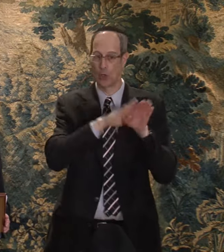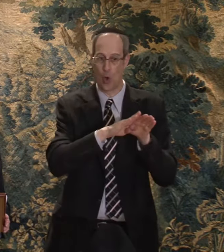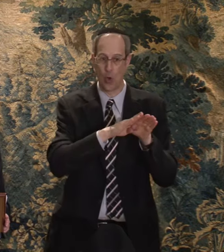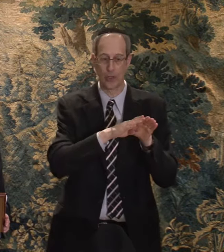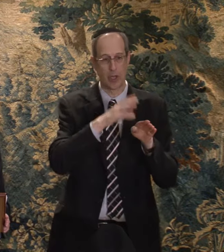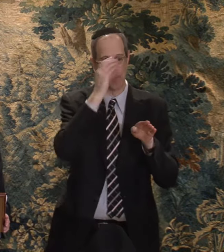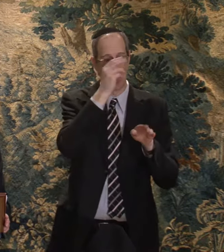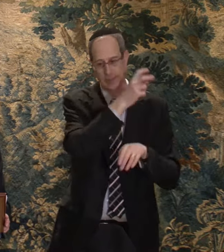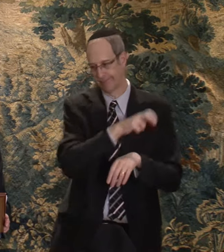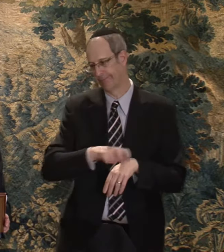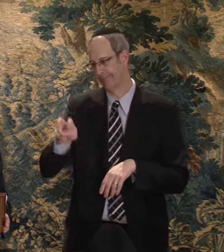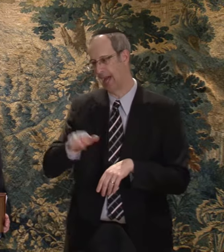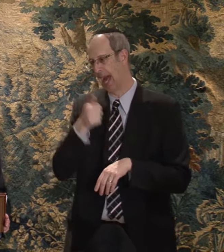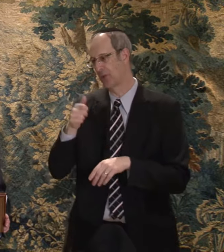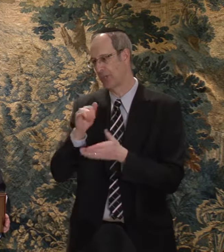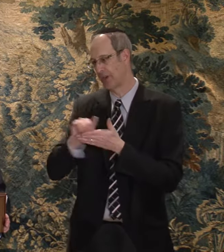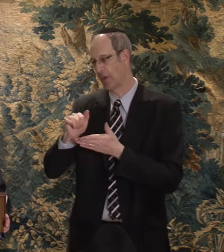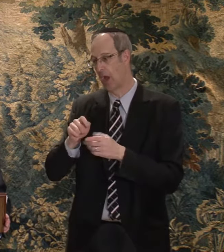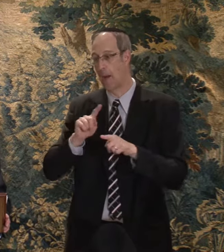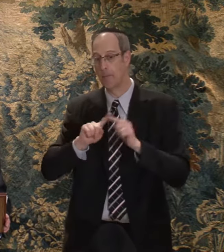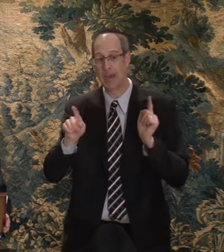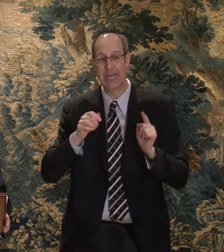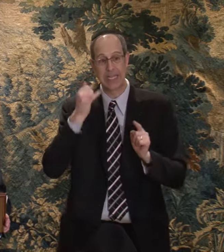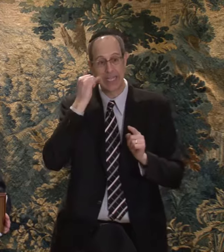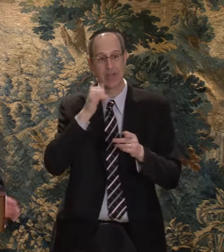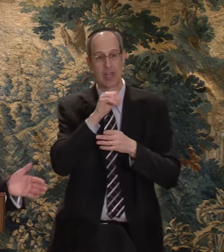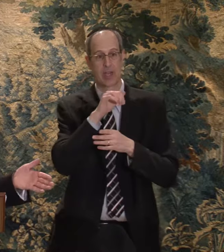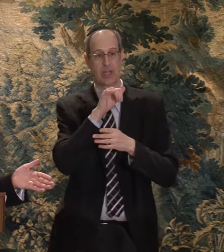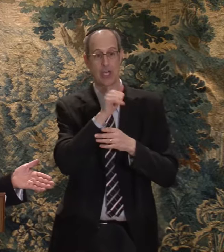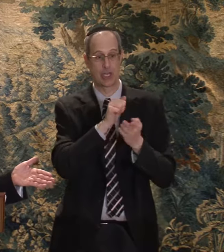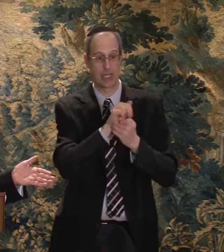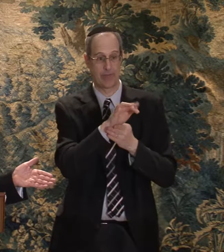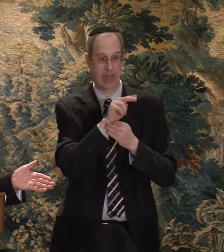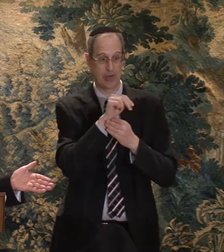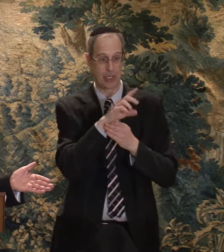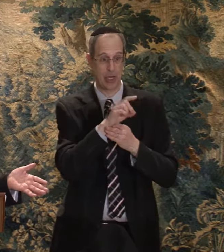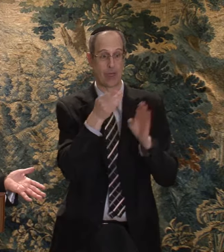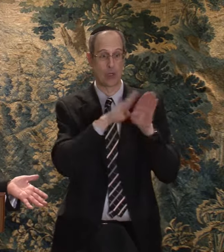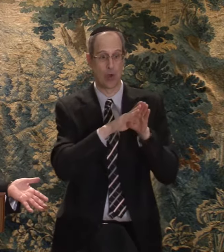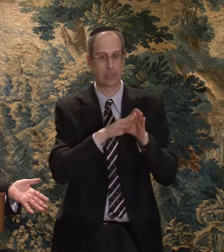shivers but if nefesh dove it closes hasta shalom these kids have no place